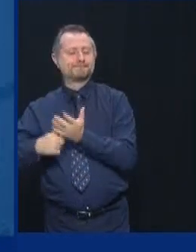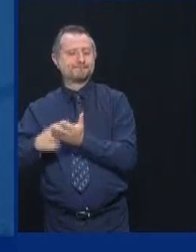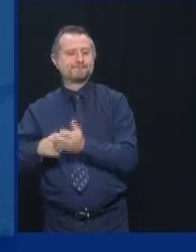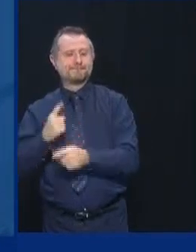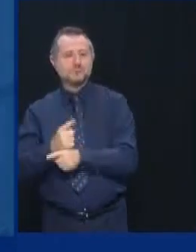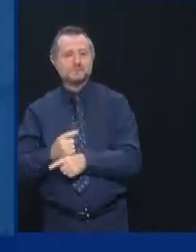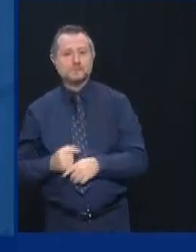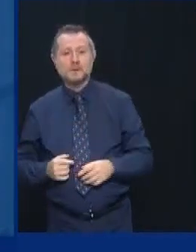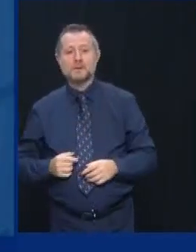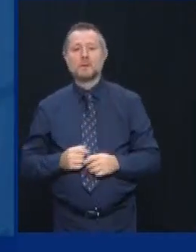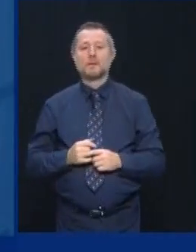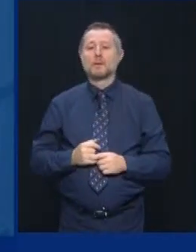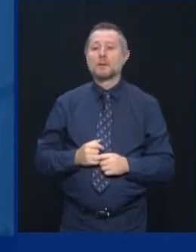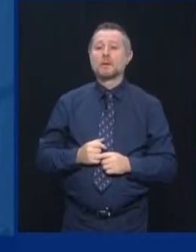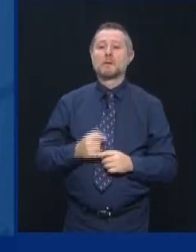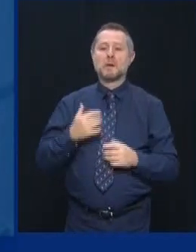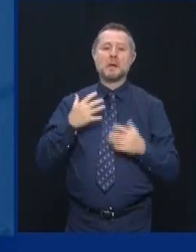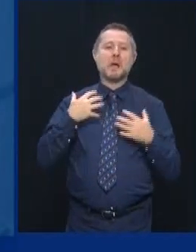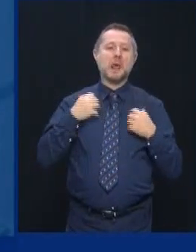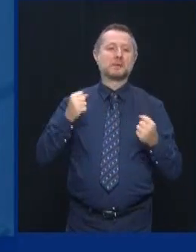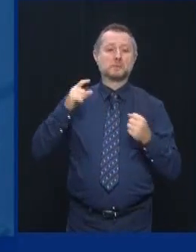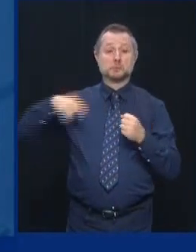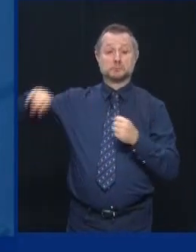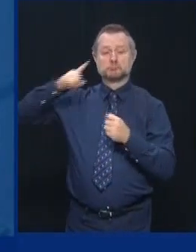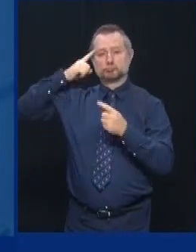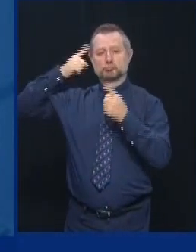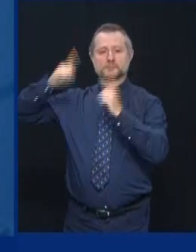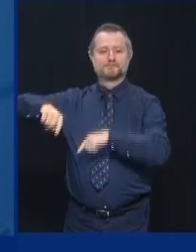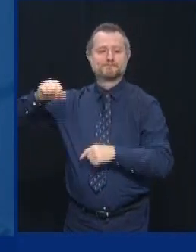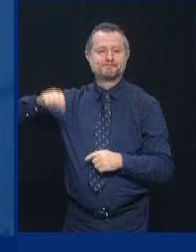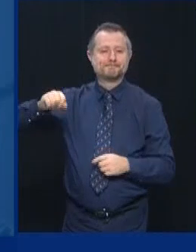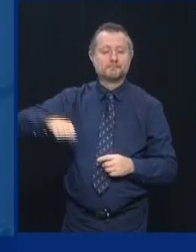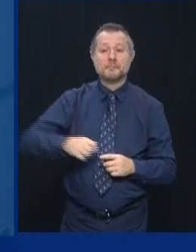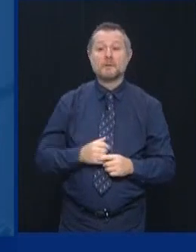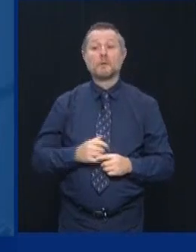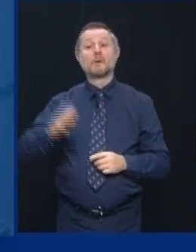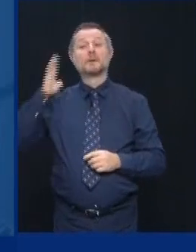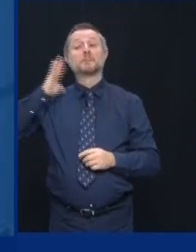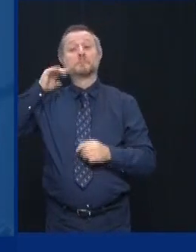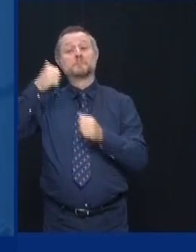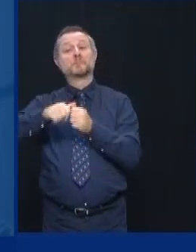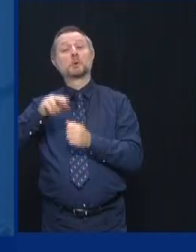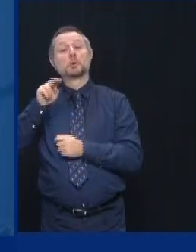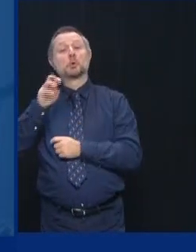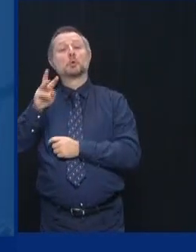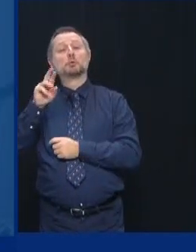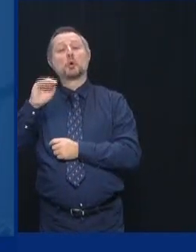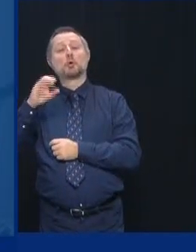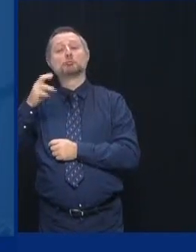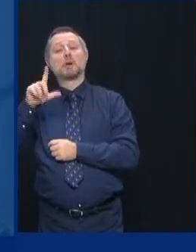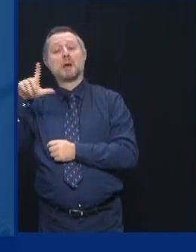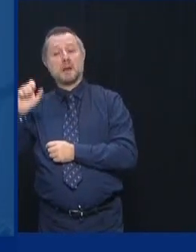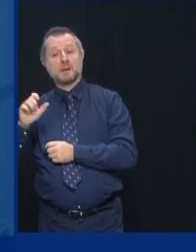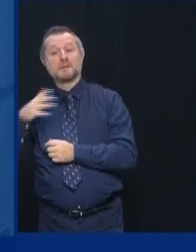BORDERS. AND THE CONTROLLER RAISED THAT POINT. IT'S A GOOD POINT.